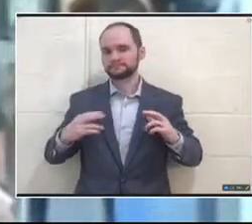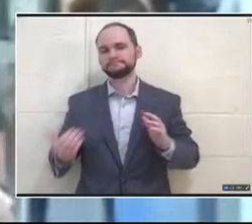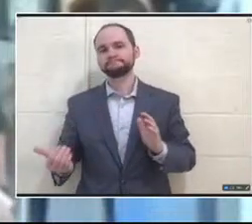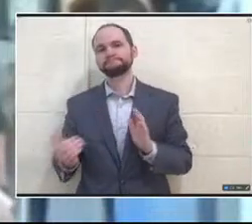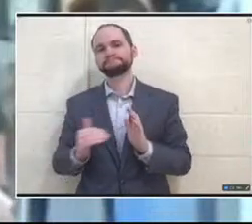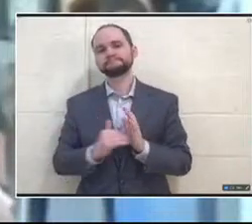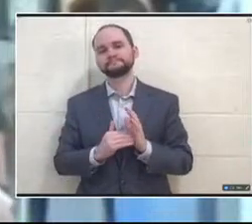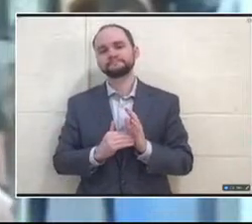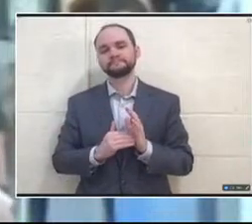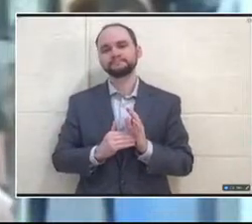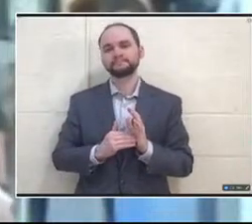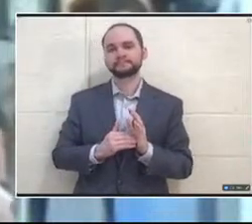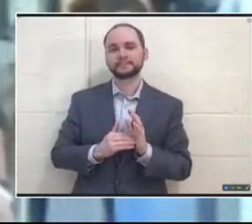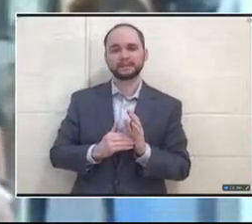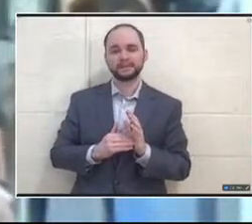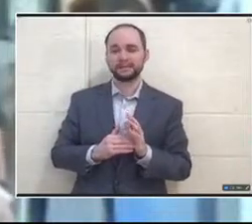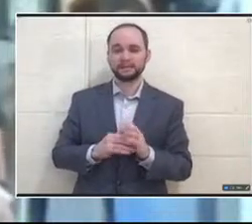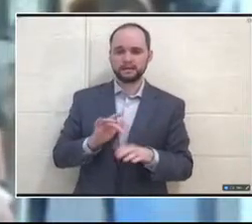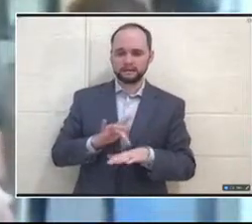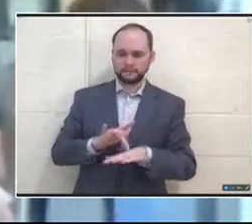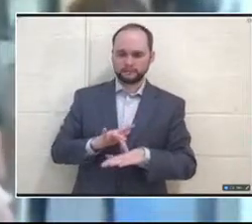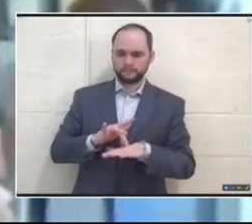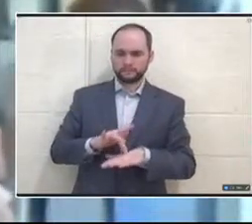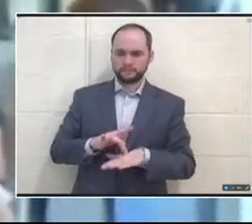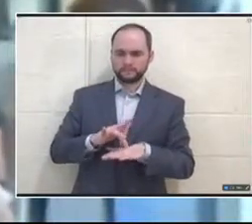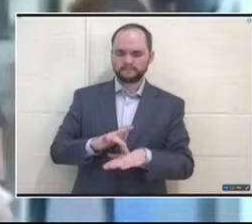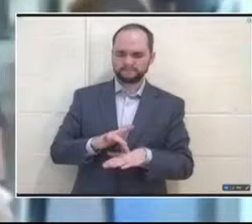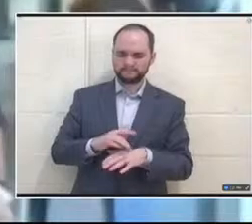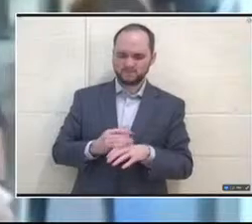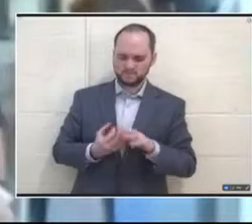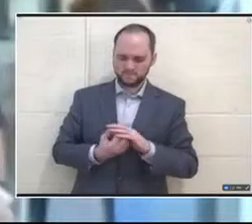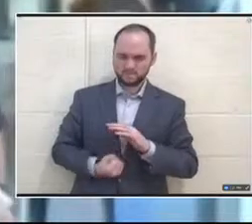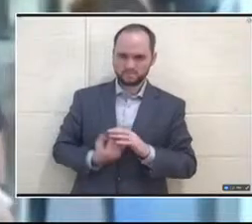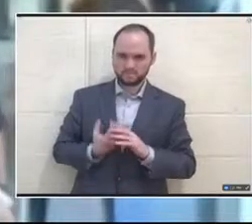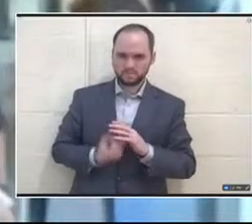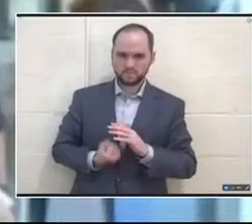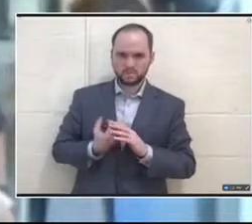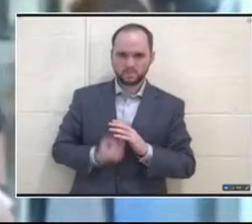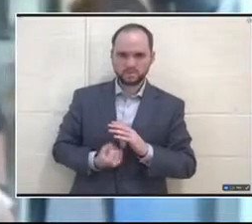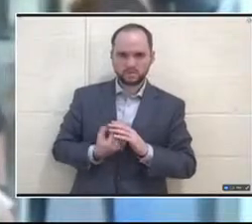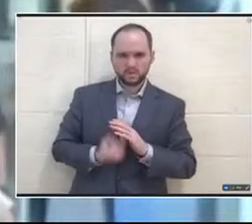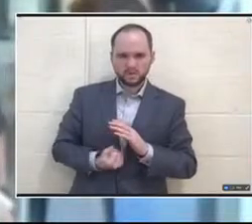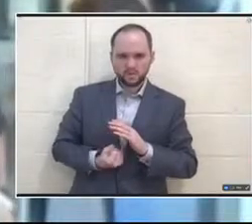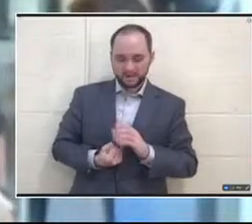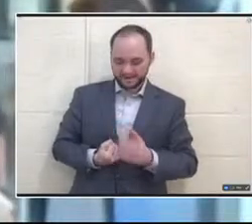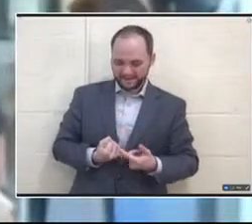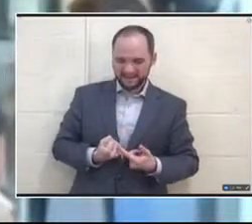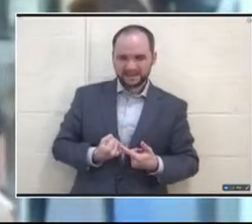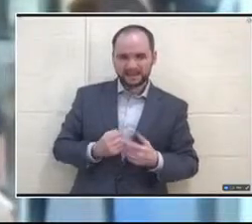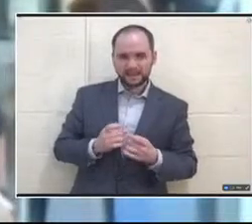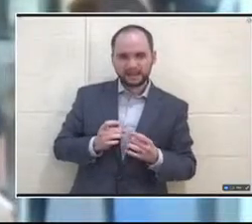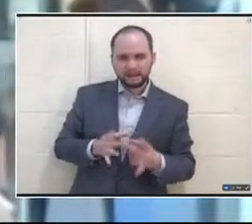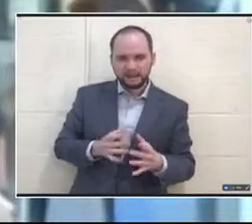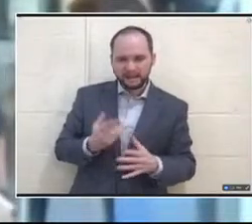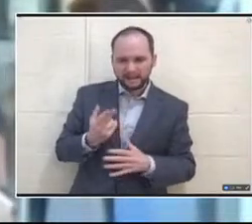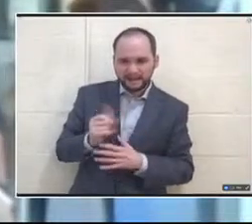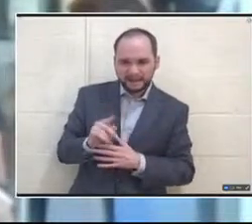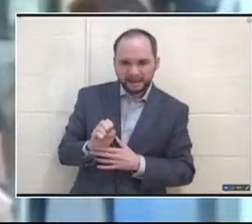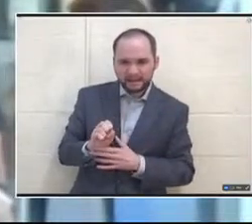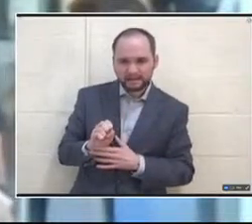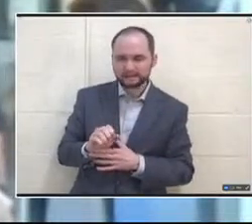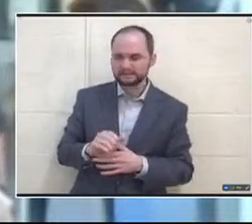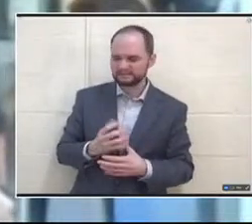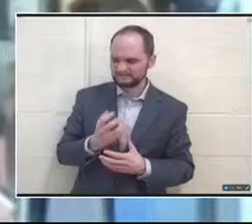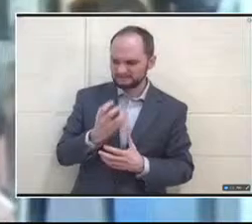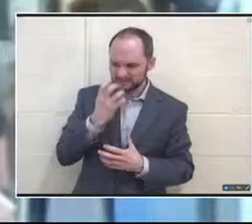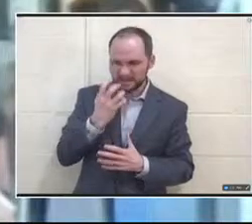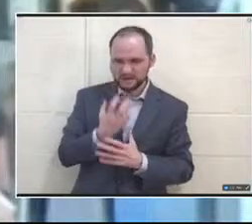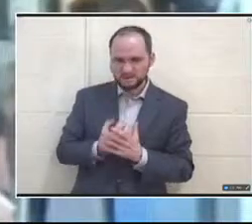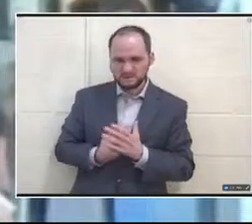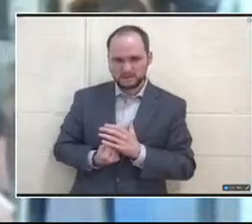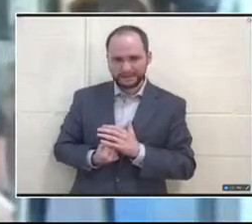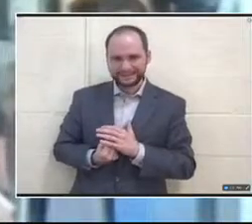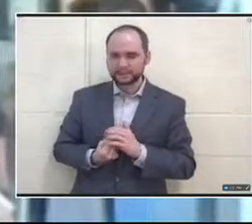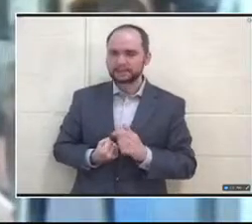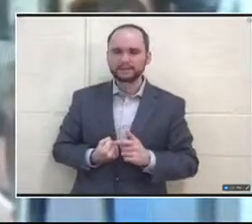hate and anger will be of no help to one's heart and one's soul. One must let that go in order to